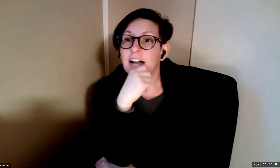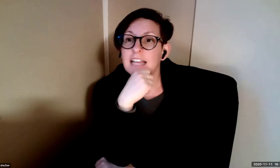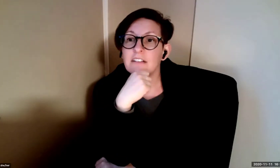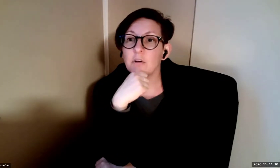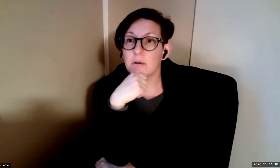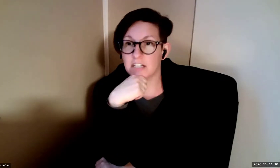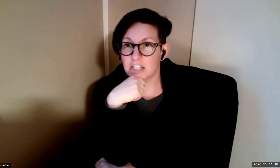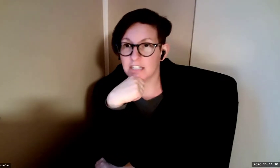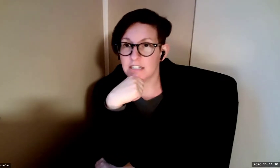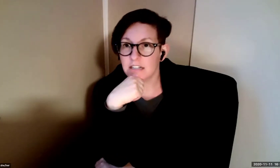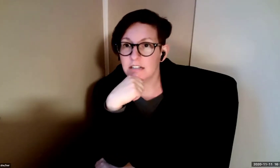Nicole she/her: I have a question.